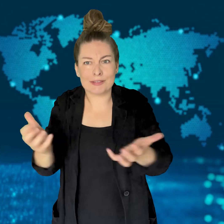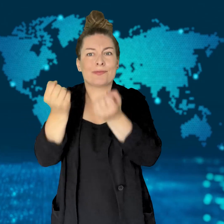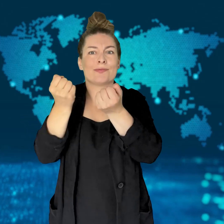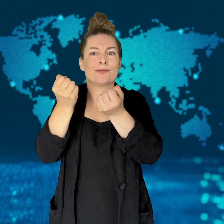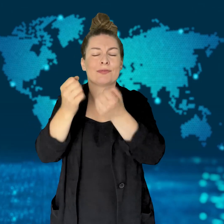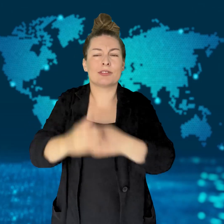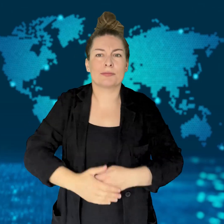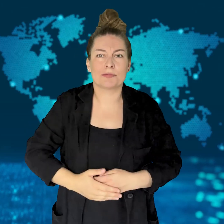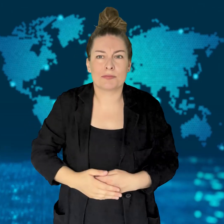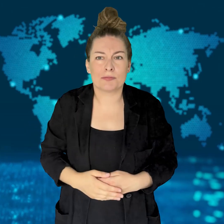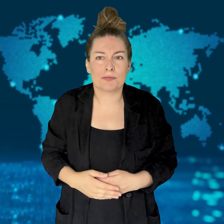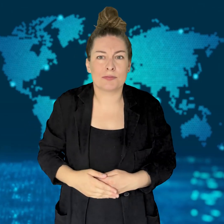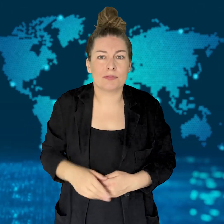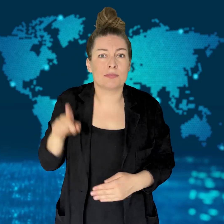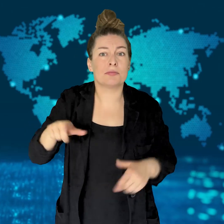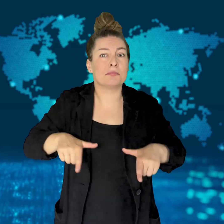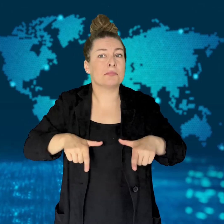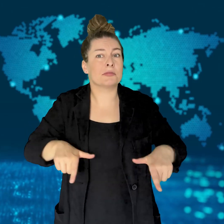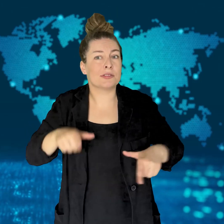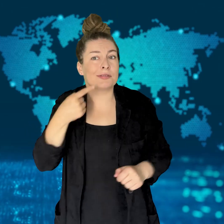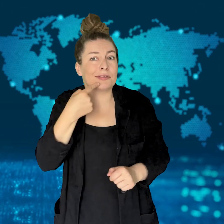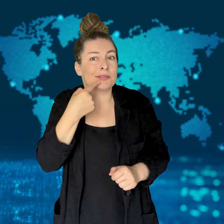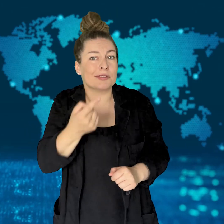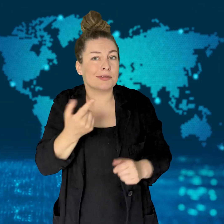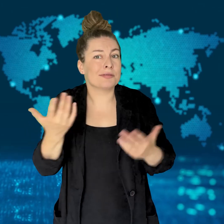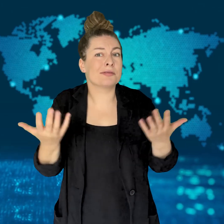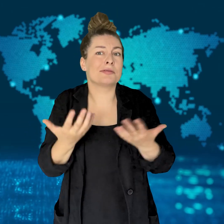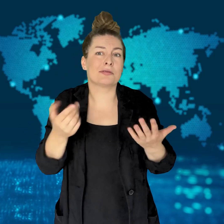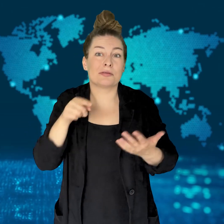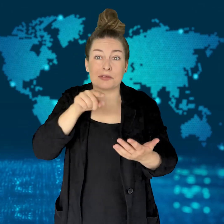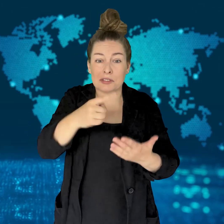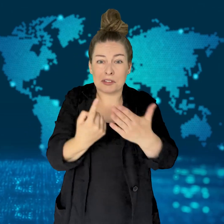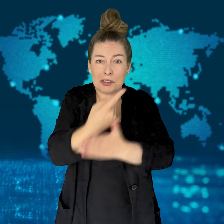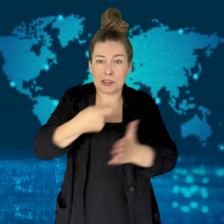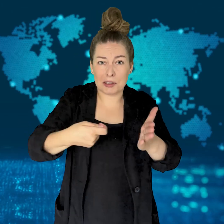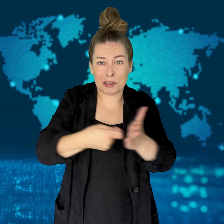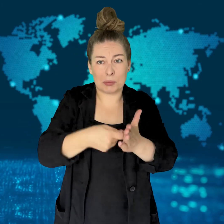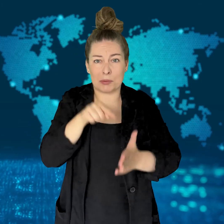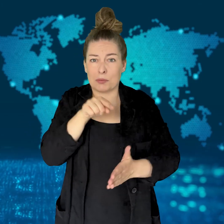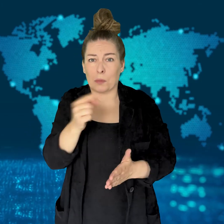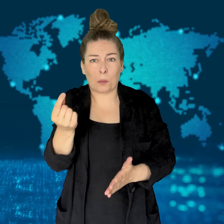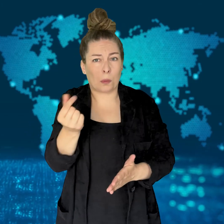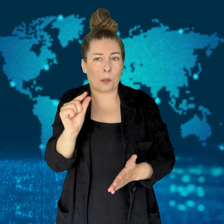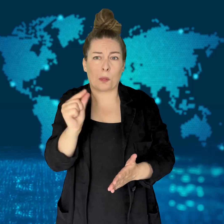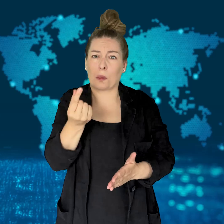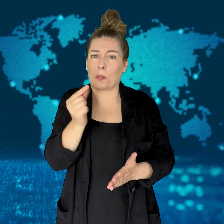all foreigners in China" would be taken.